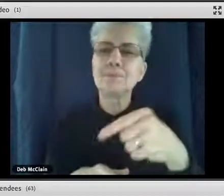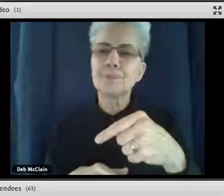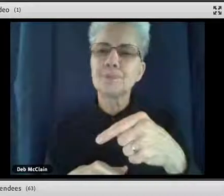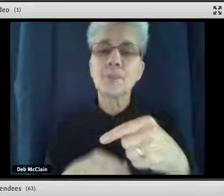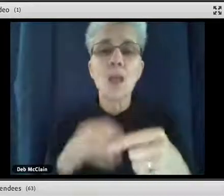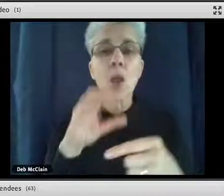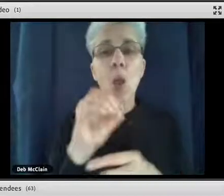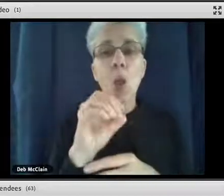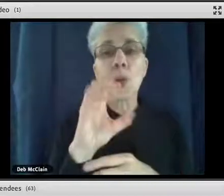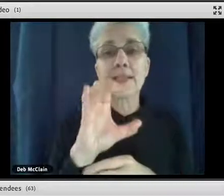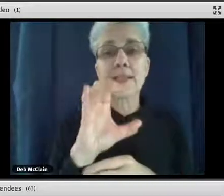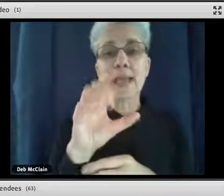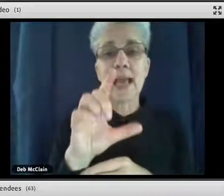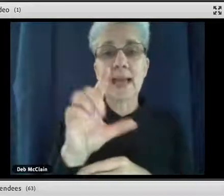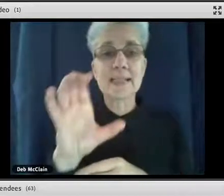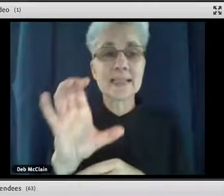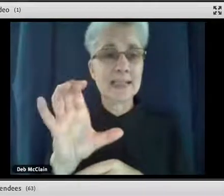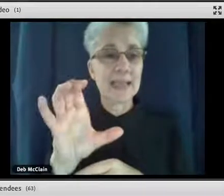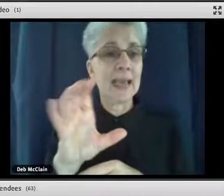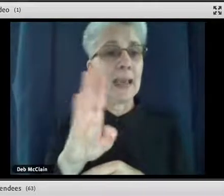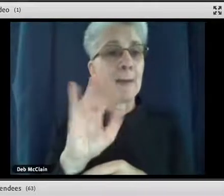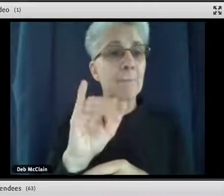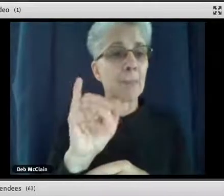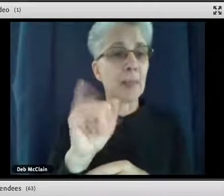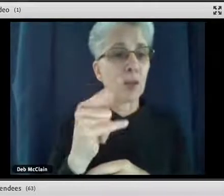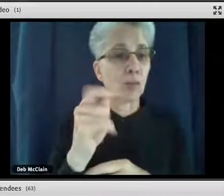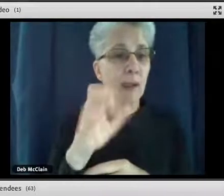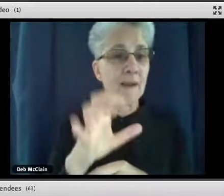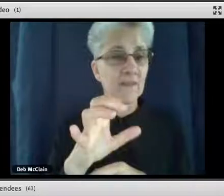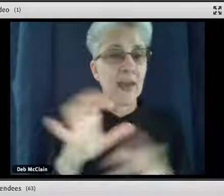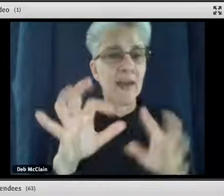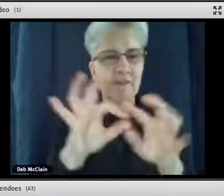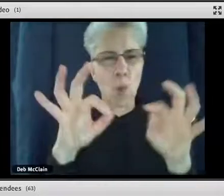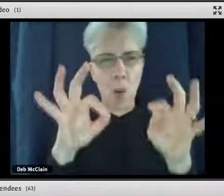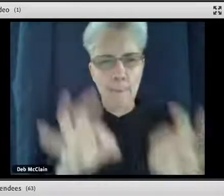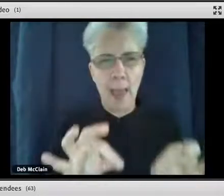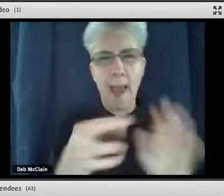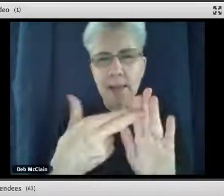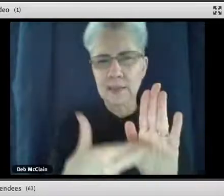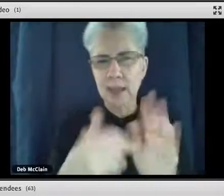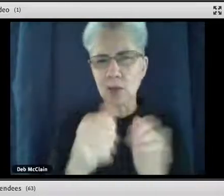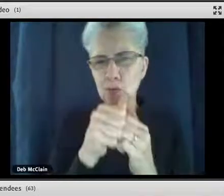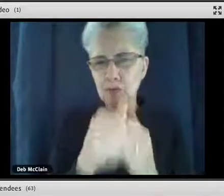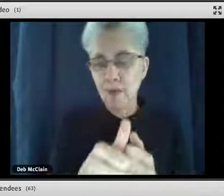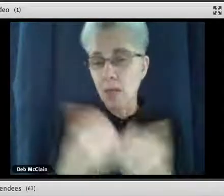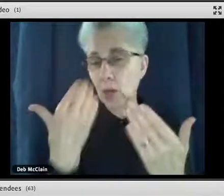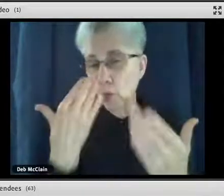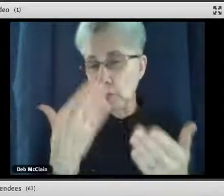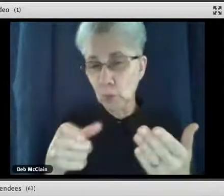the OCLC bibliographic formats and standards website. I don't know how many of you use that or know what it is,